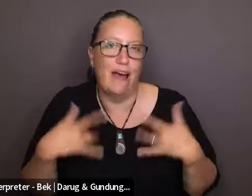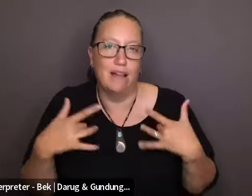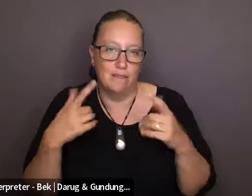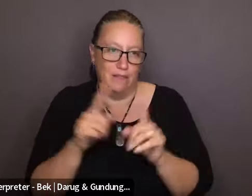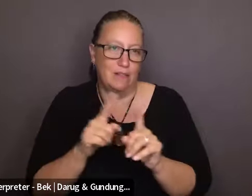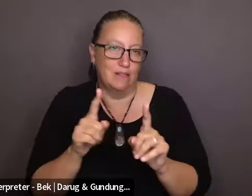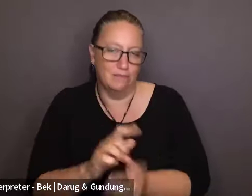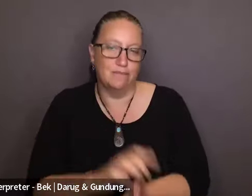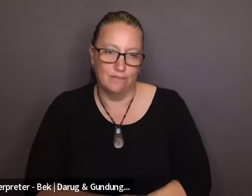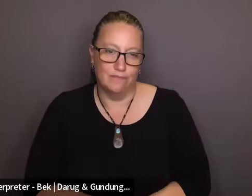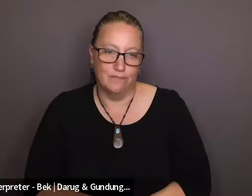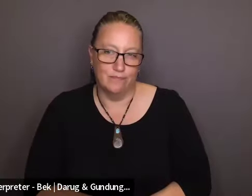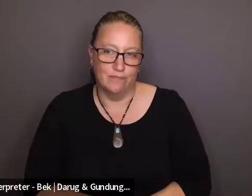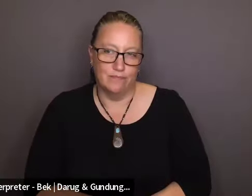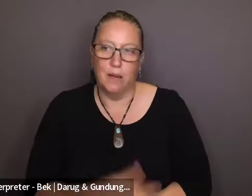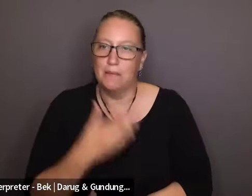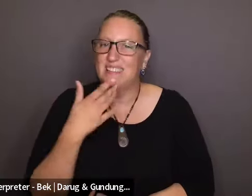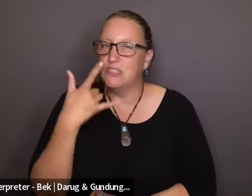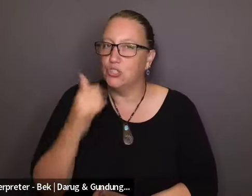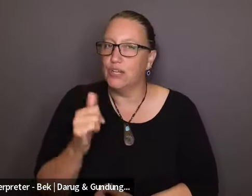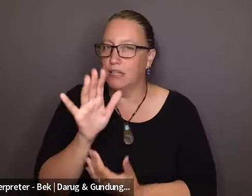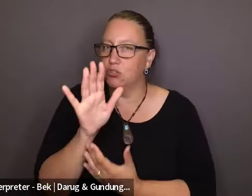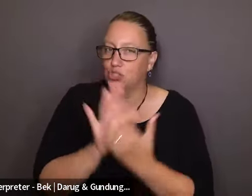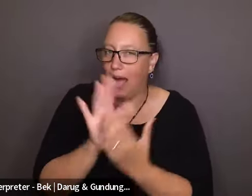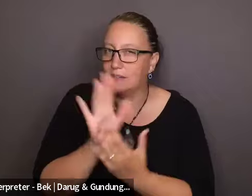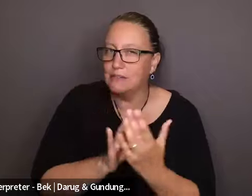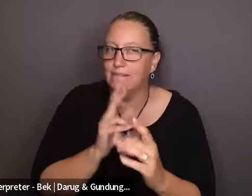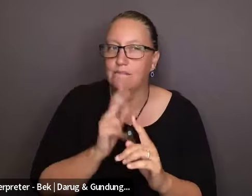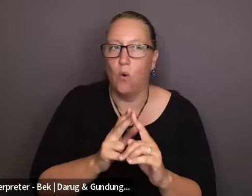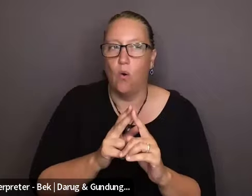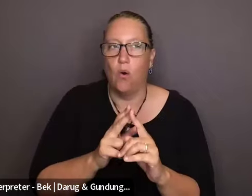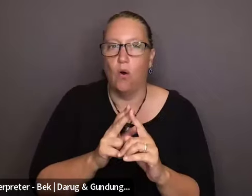available via the Zoom interpretation feature, and